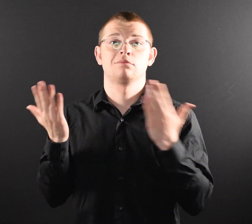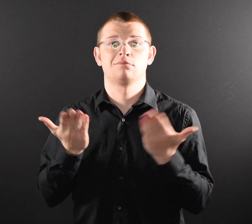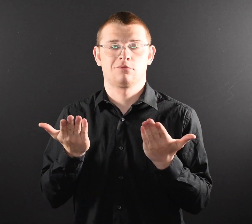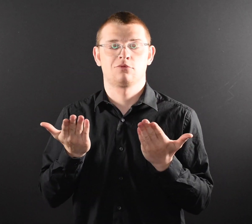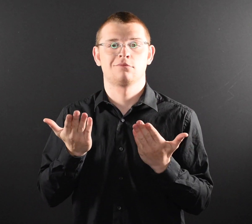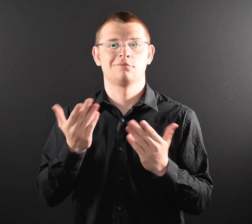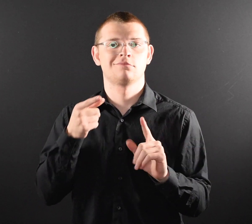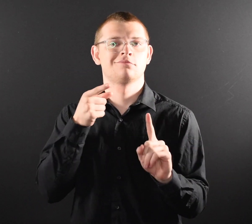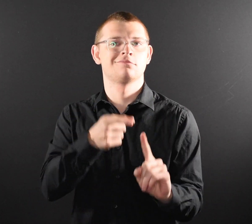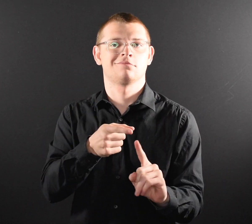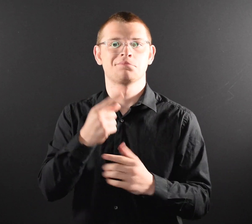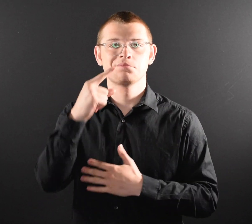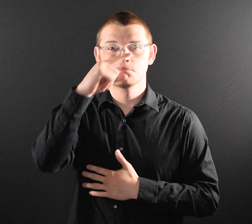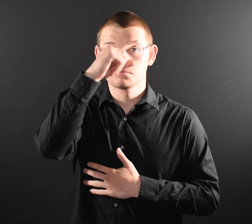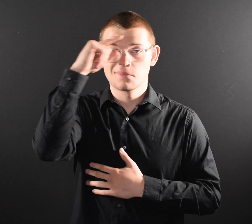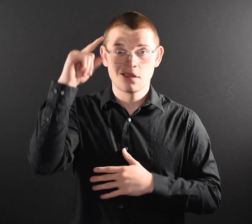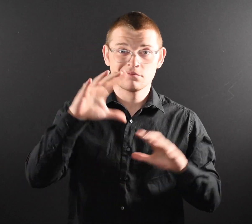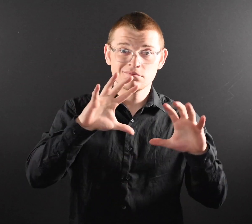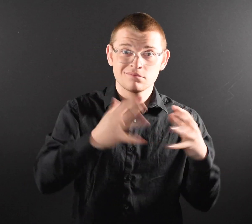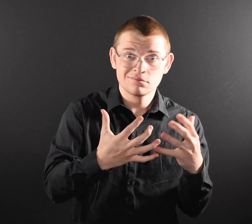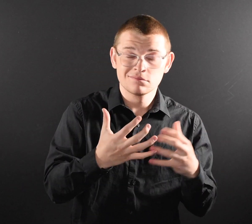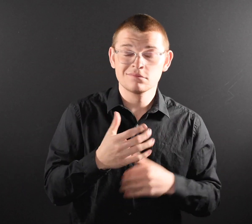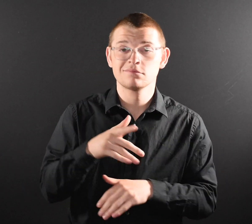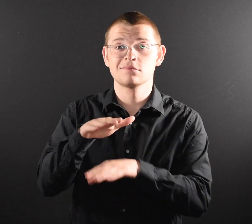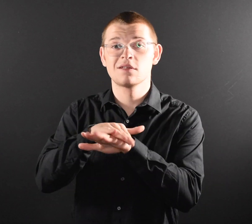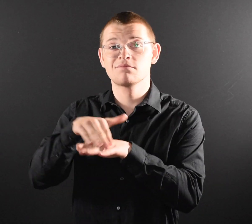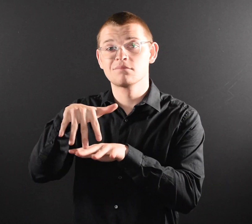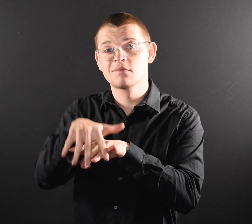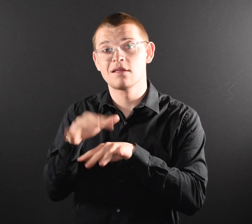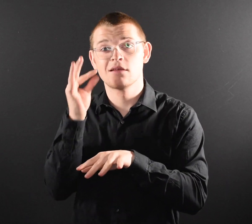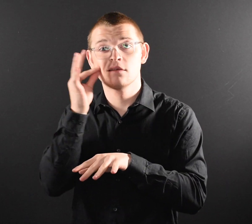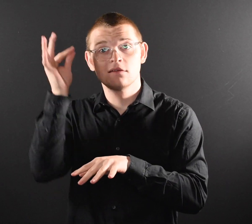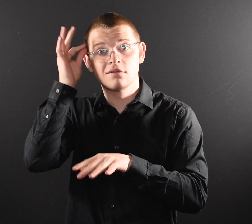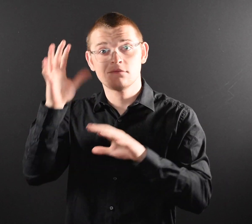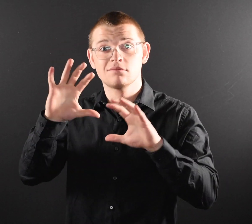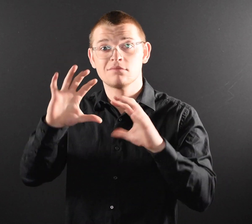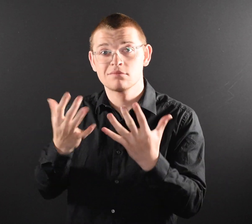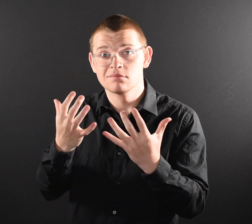to better serve Minnesotans from Black, Indigenous, and communities of color: